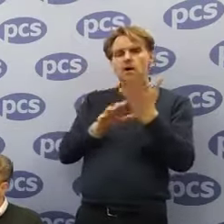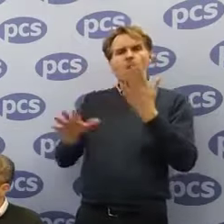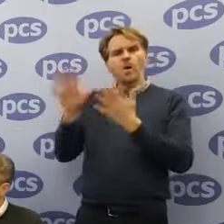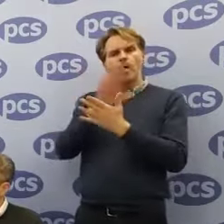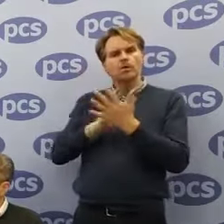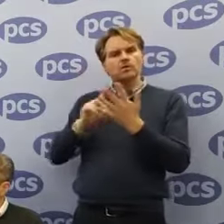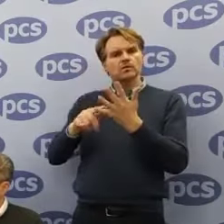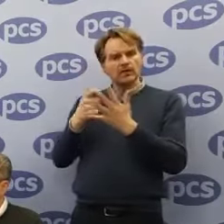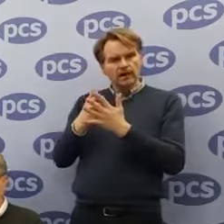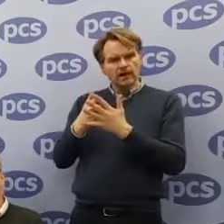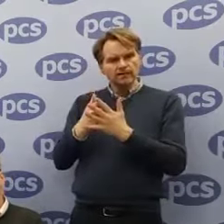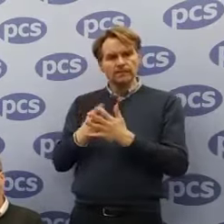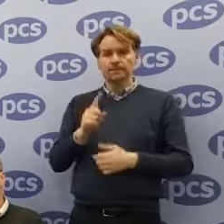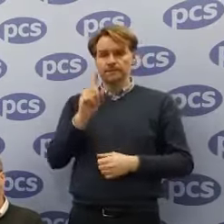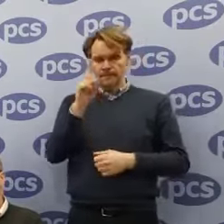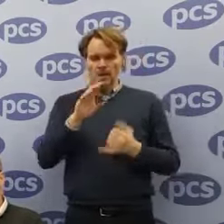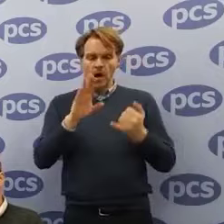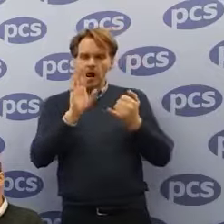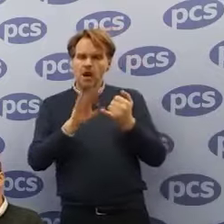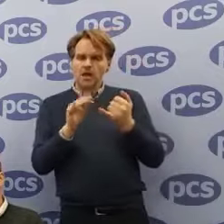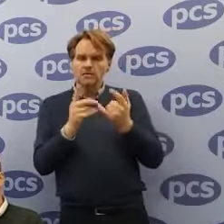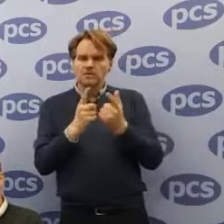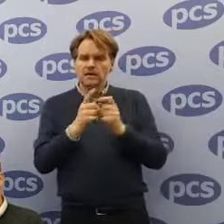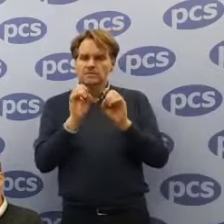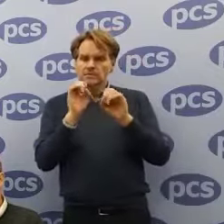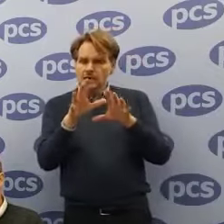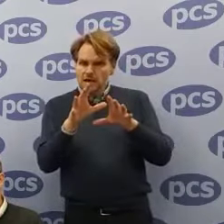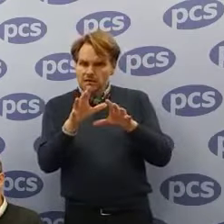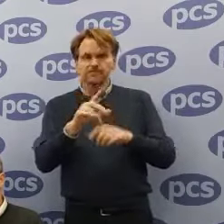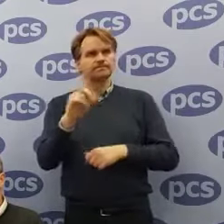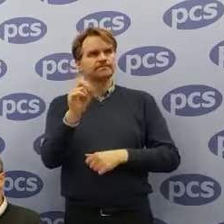last thing I'll say just to explain to people about why this is important is